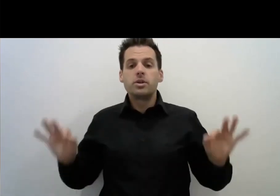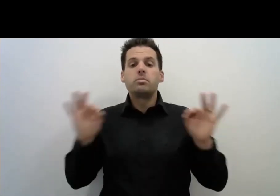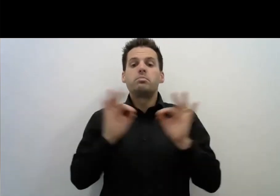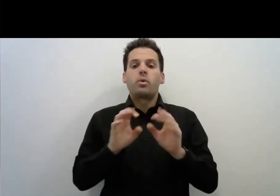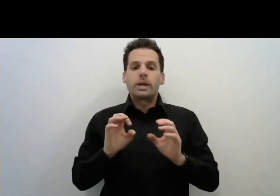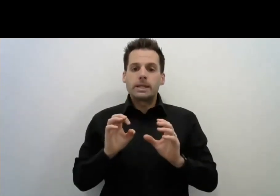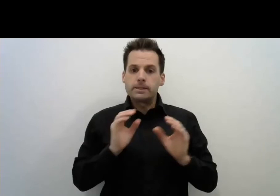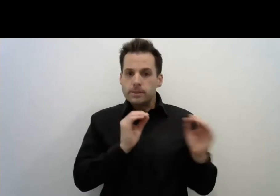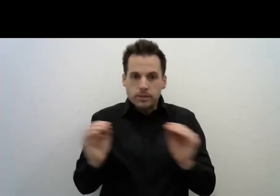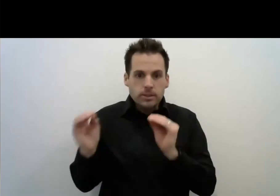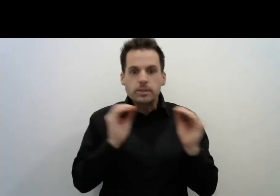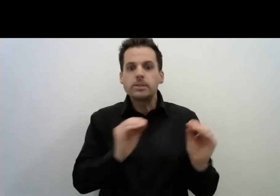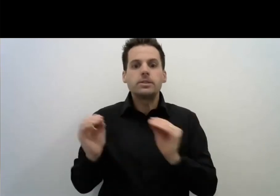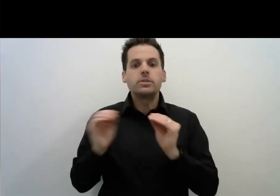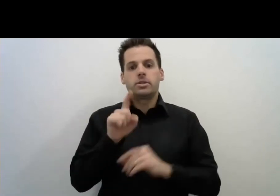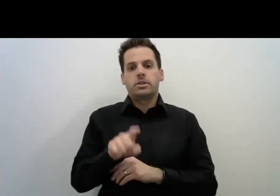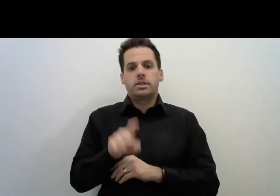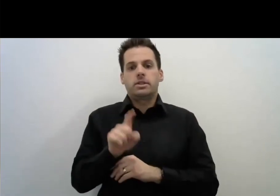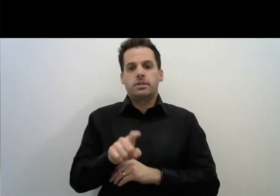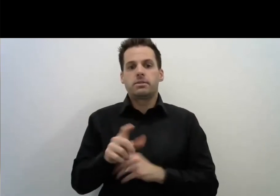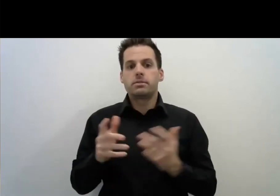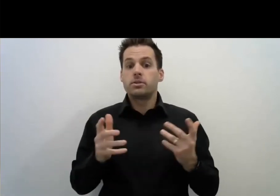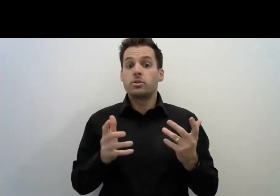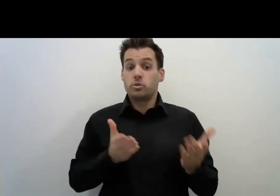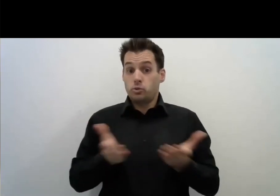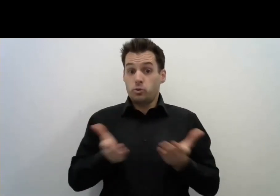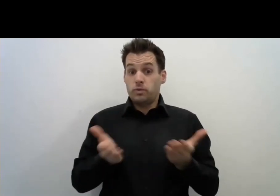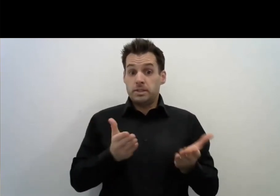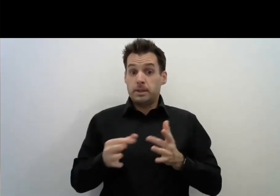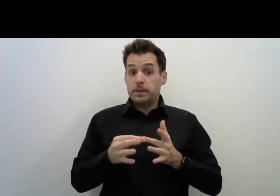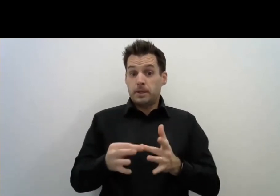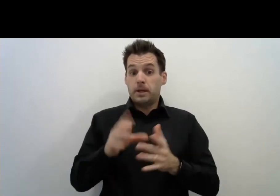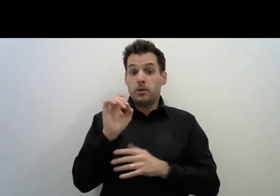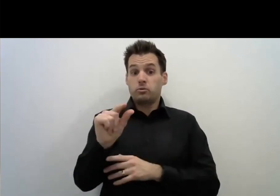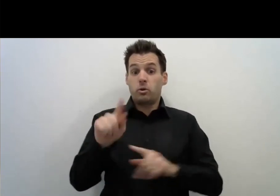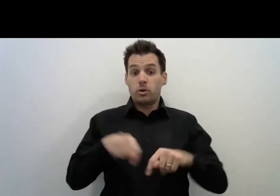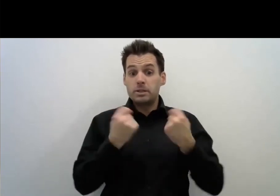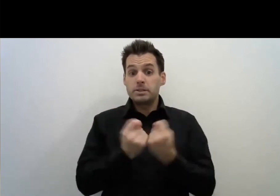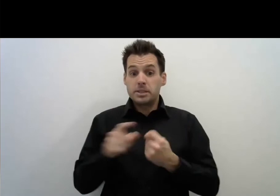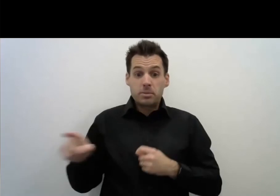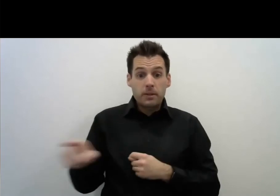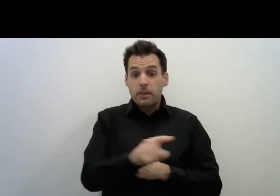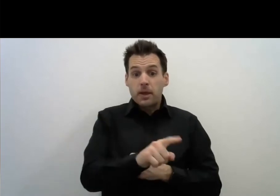legitimate uh service or guide dog team actually looks like and what behavior you you can expect